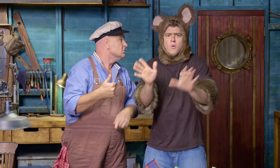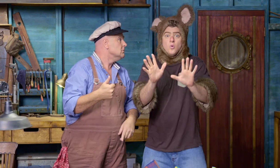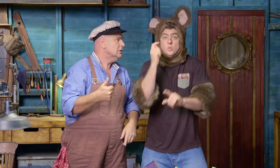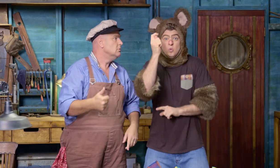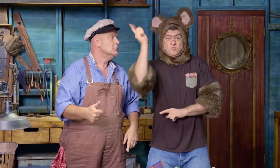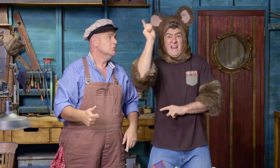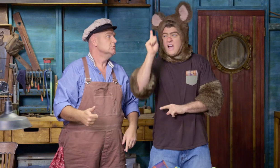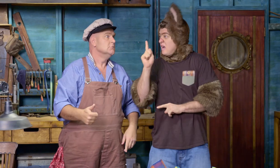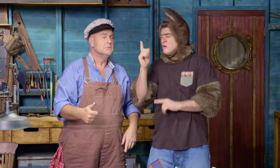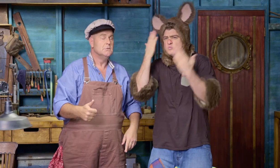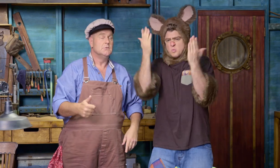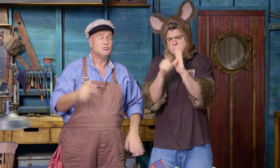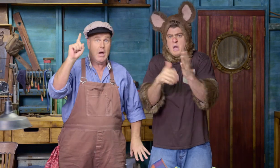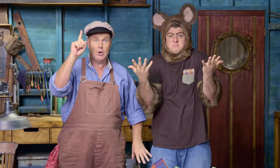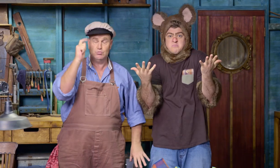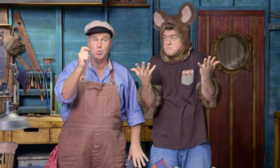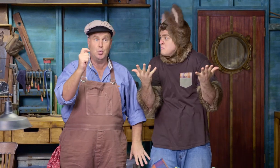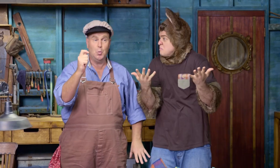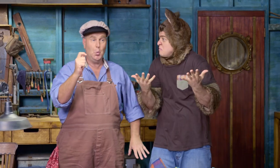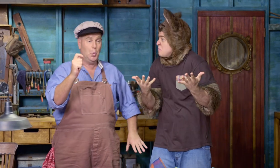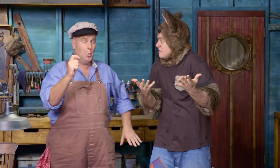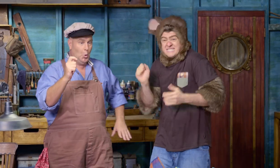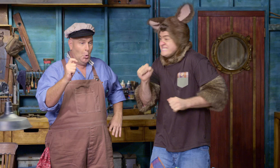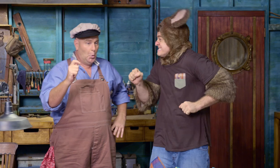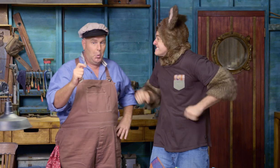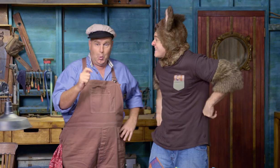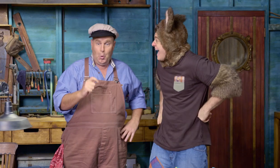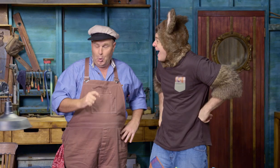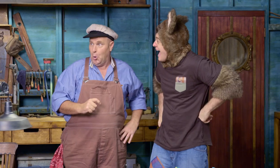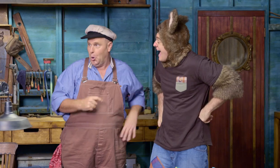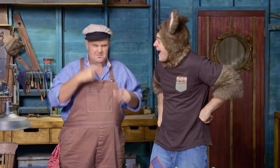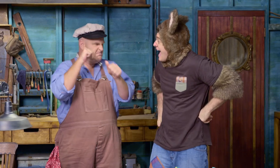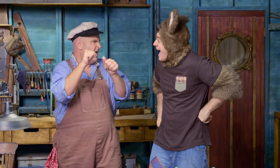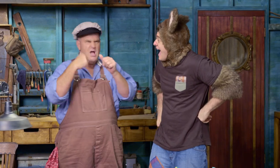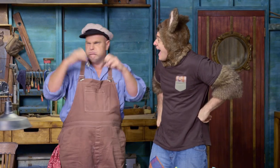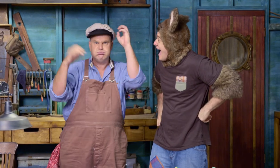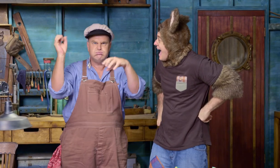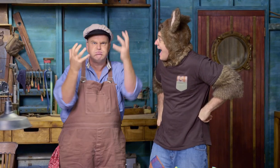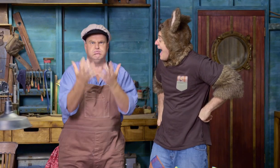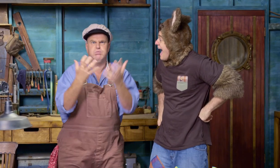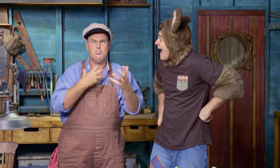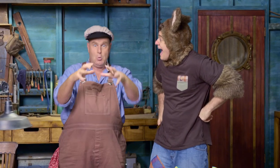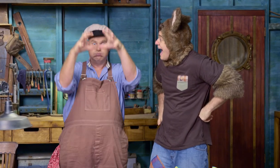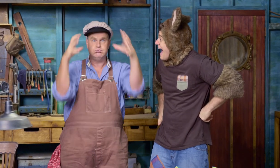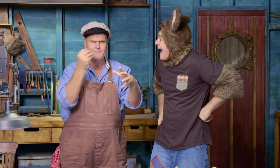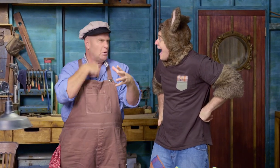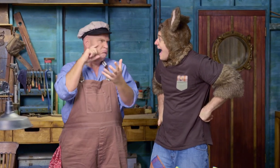No, no, no, not next week. Today! Oh, that soon? Oh, I better cook some more food then and I'll bring it over.